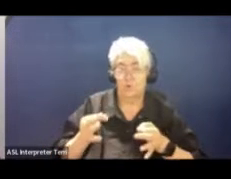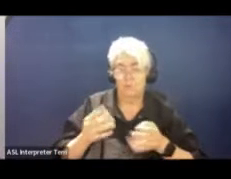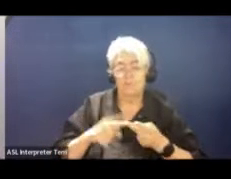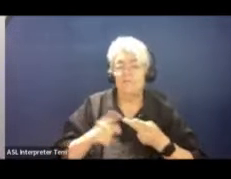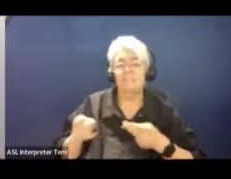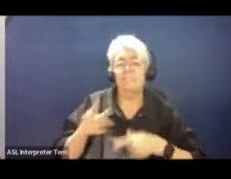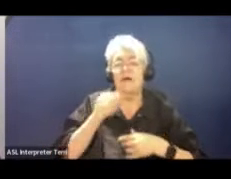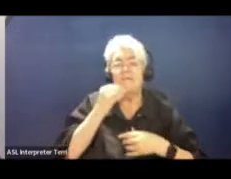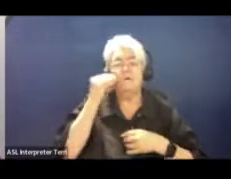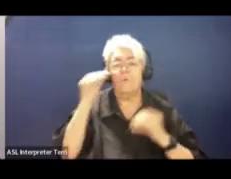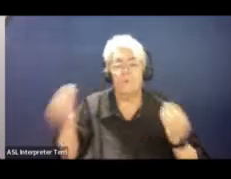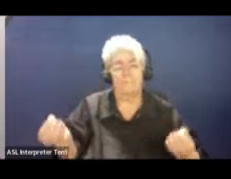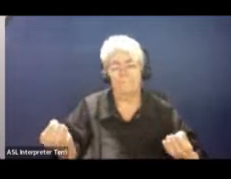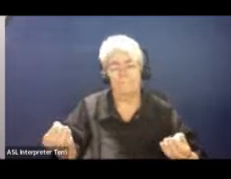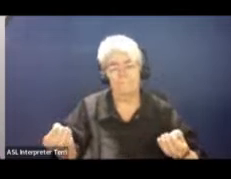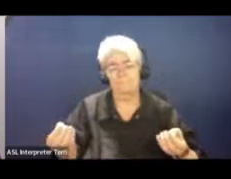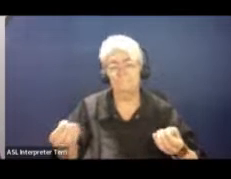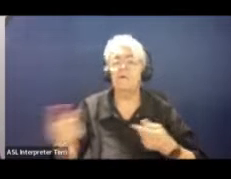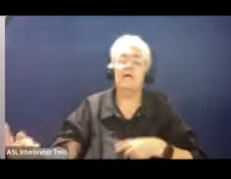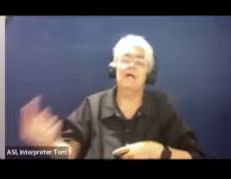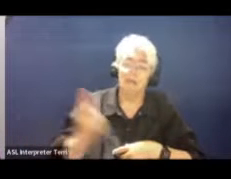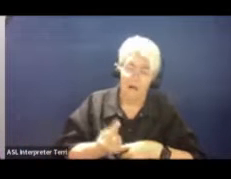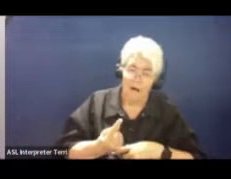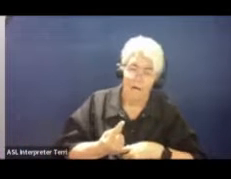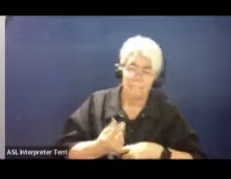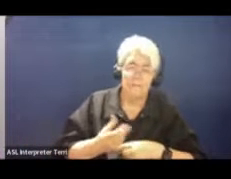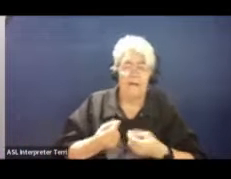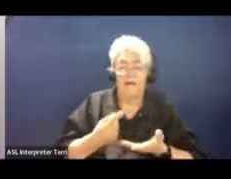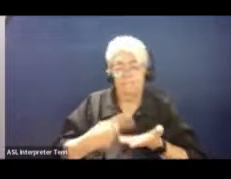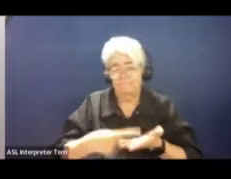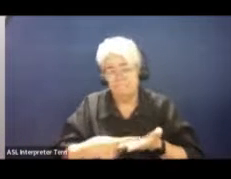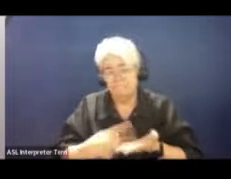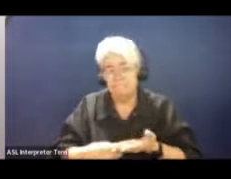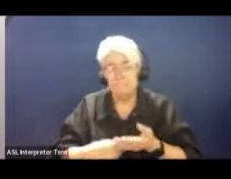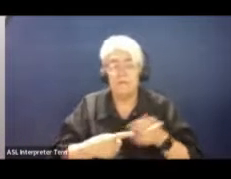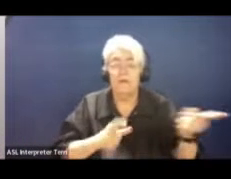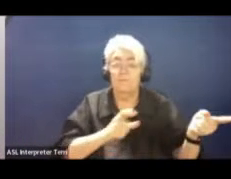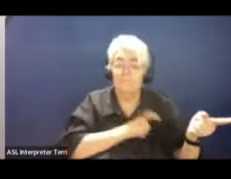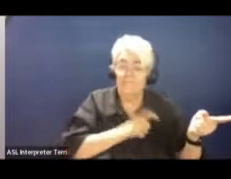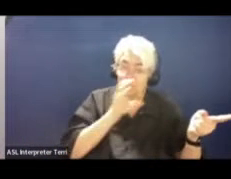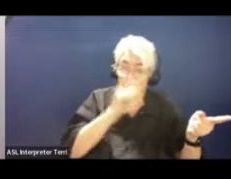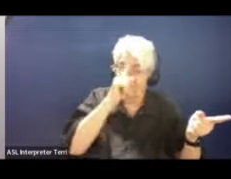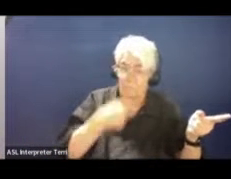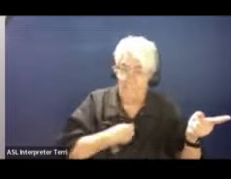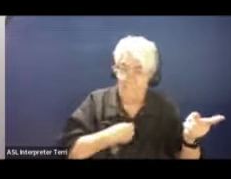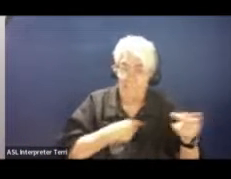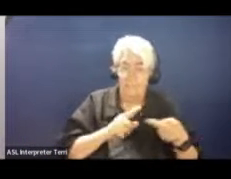living on the streets can come in and address any open warrants that they might have low level tickets or community